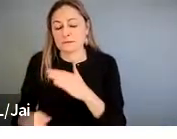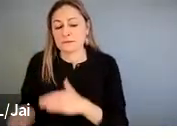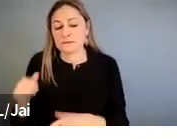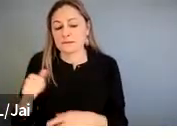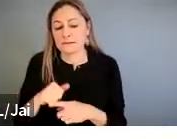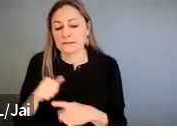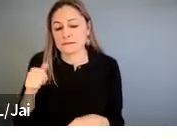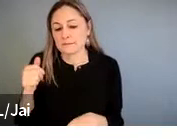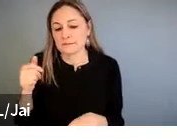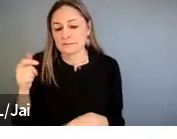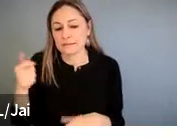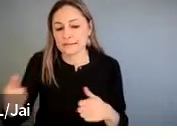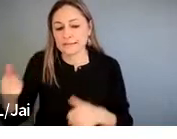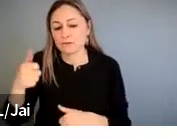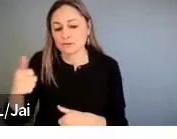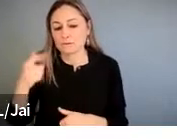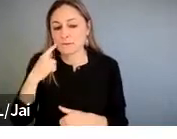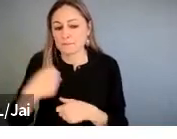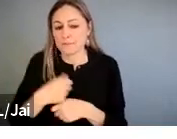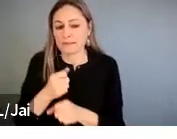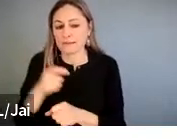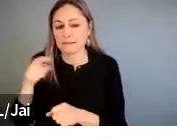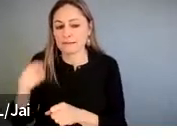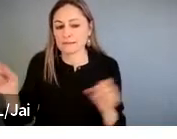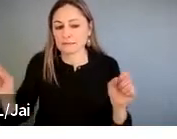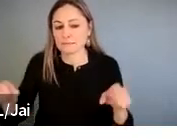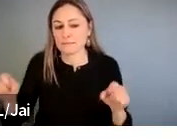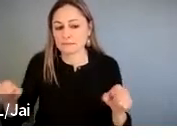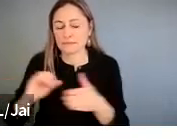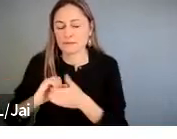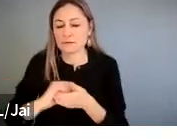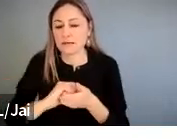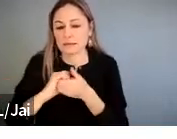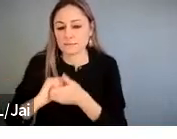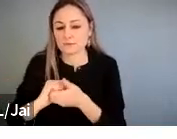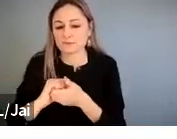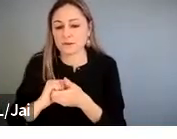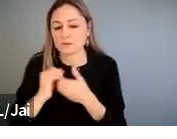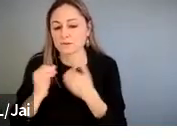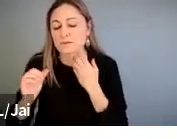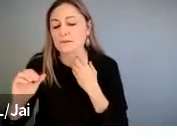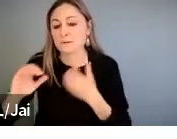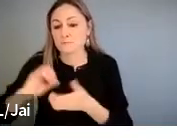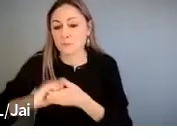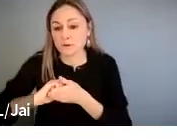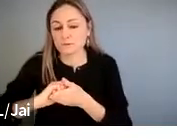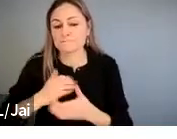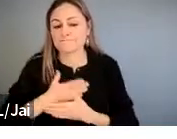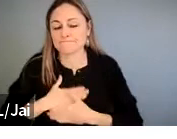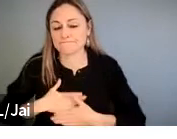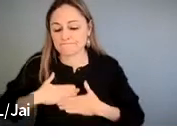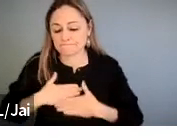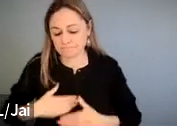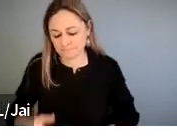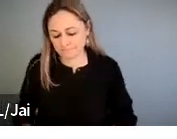for making this a possibility. Your collaboration and your partnership is very much appreciated.